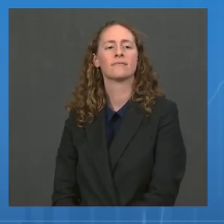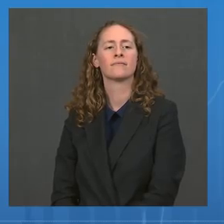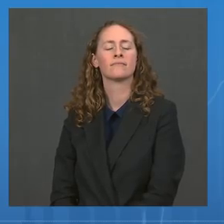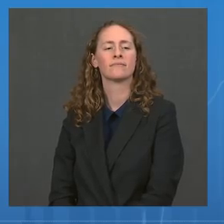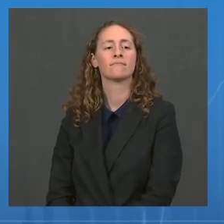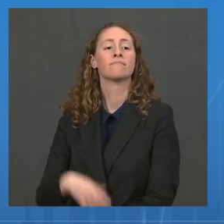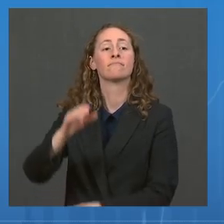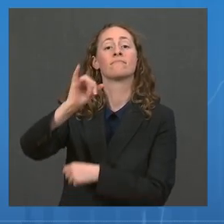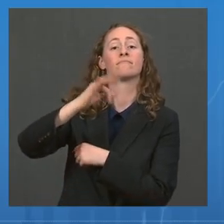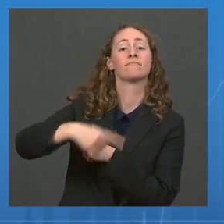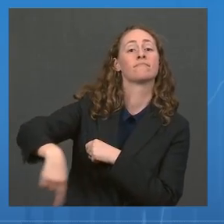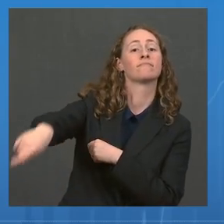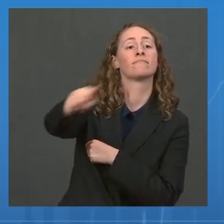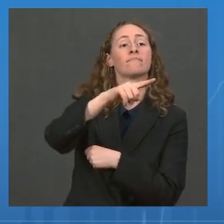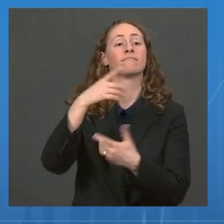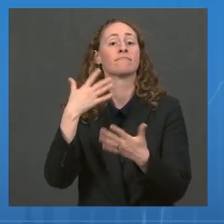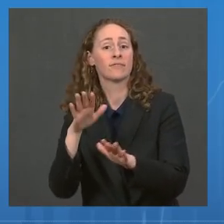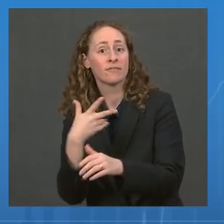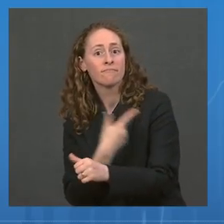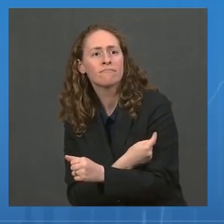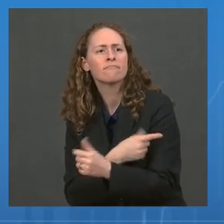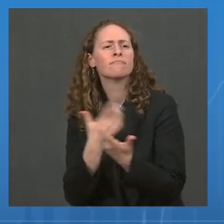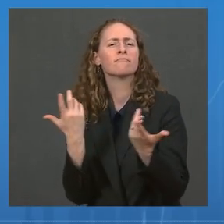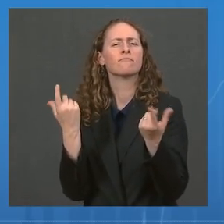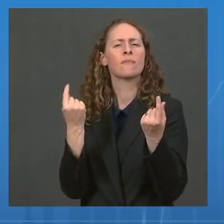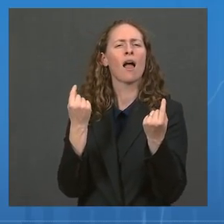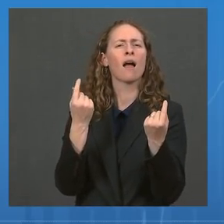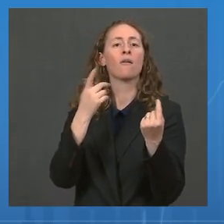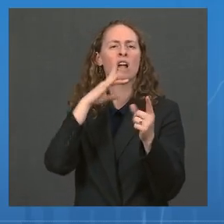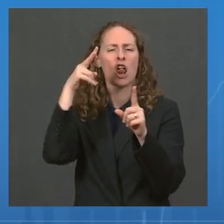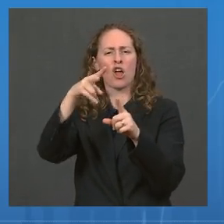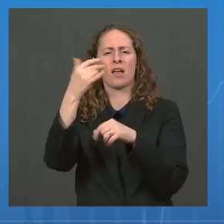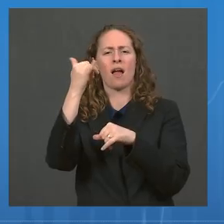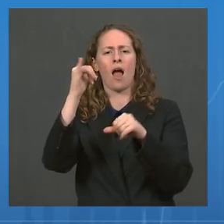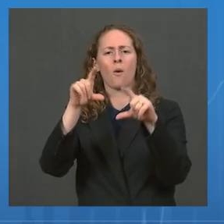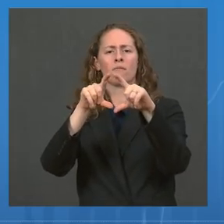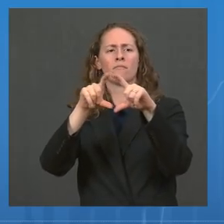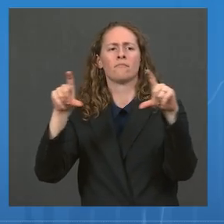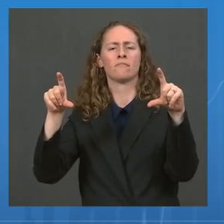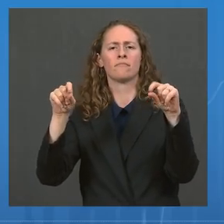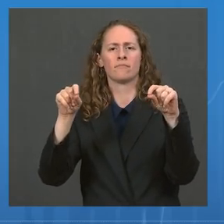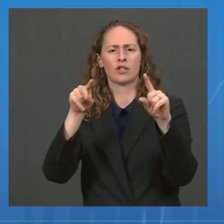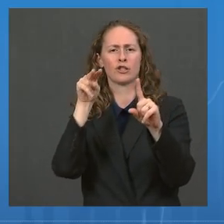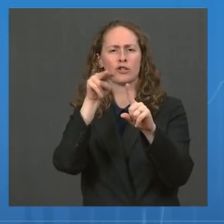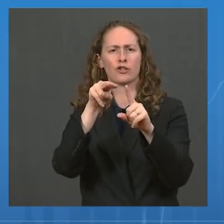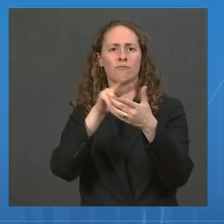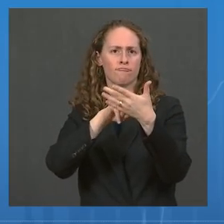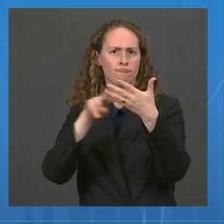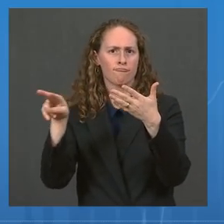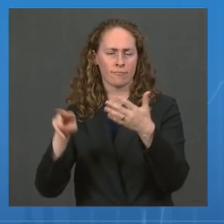As shown, highlighted in yellow, in this observational study of over 1,600 individuals,